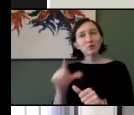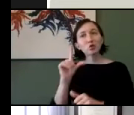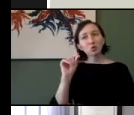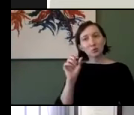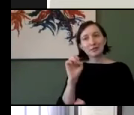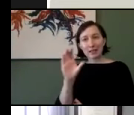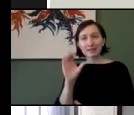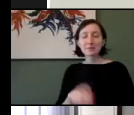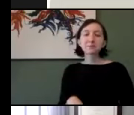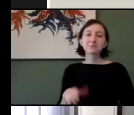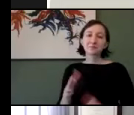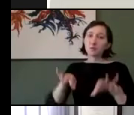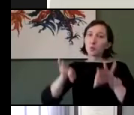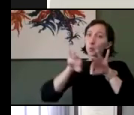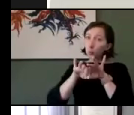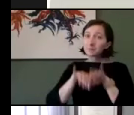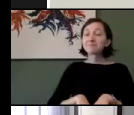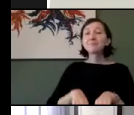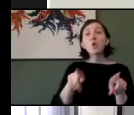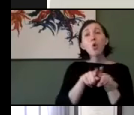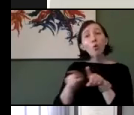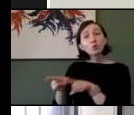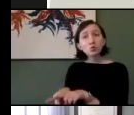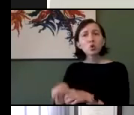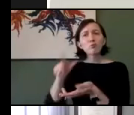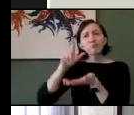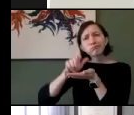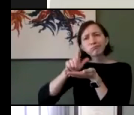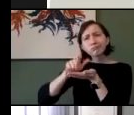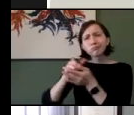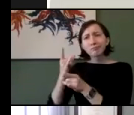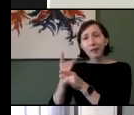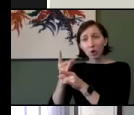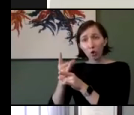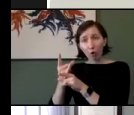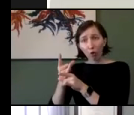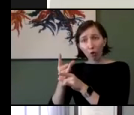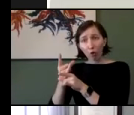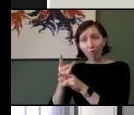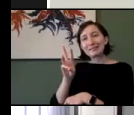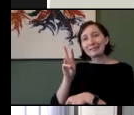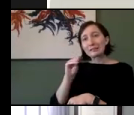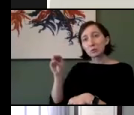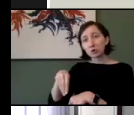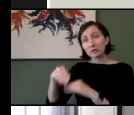Use hand sanitizer with at least 60% alcohol after touching or removing your mask.